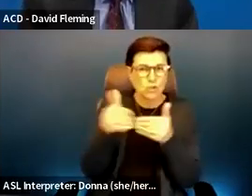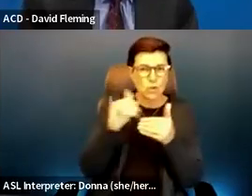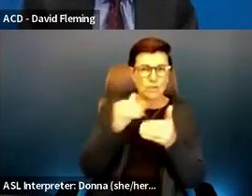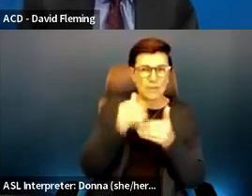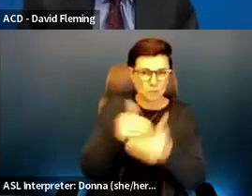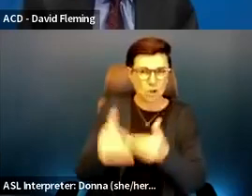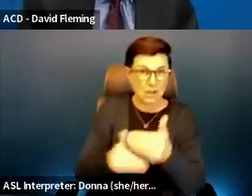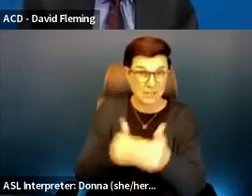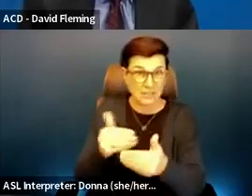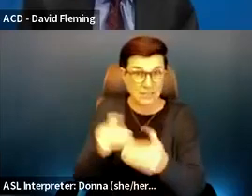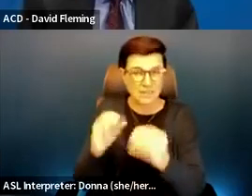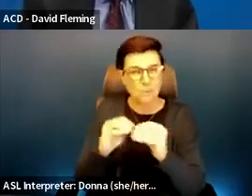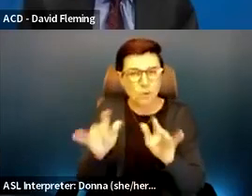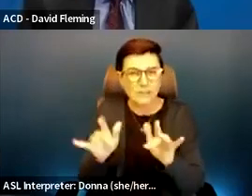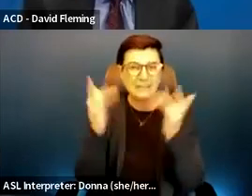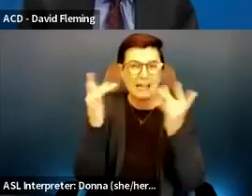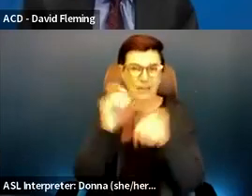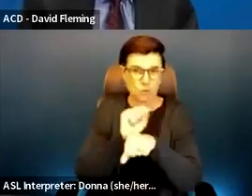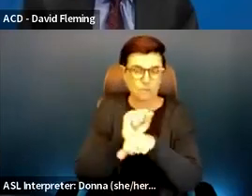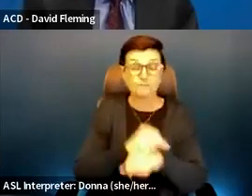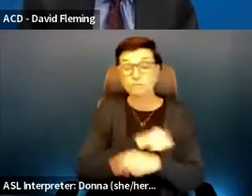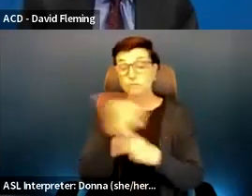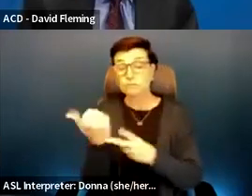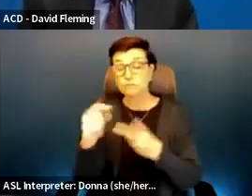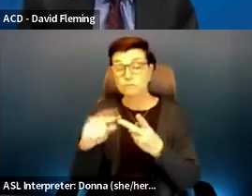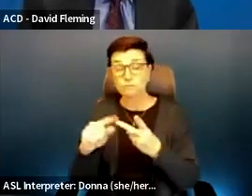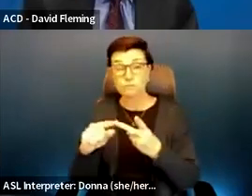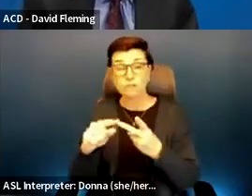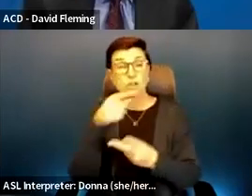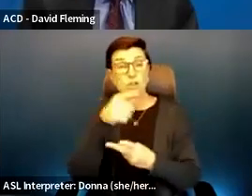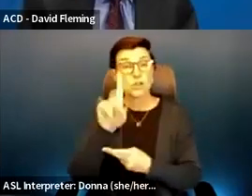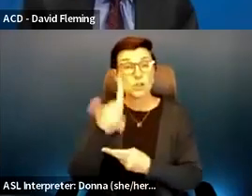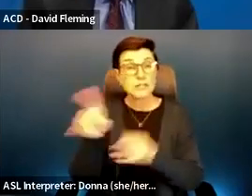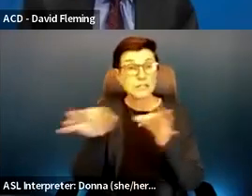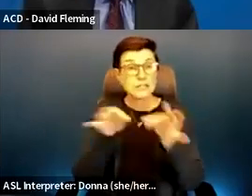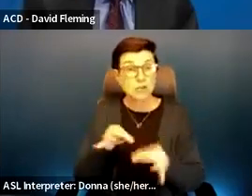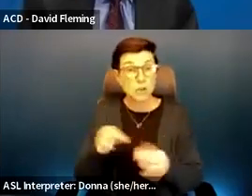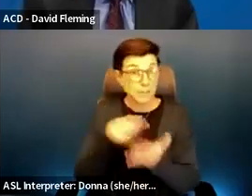And then my second question was, you know, in your description of the funding and what's been made available,